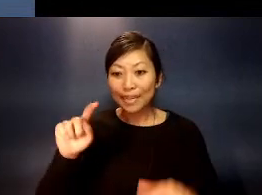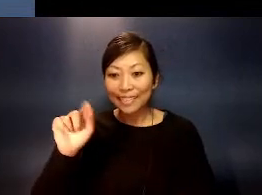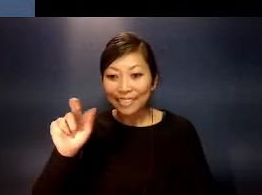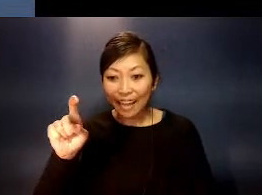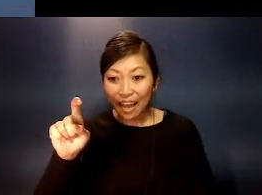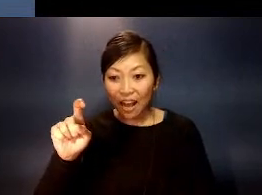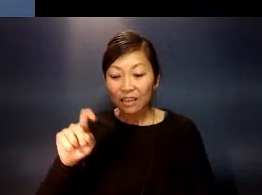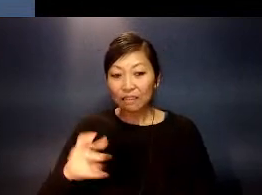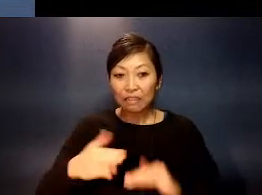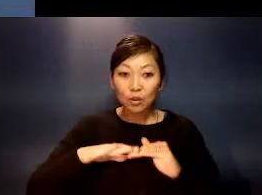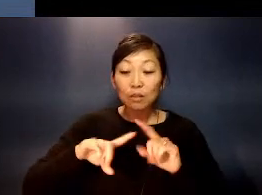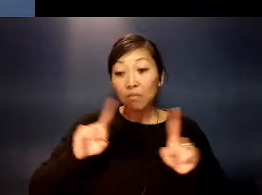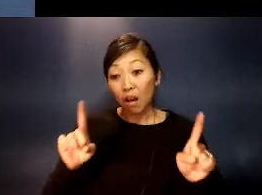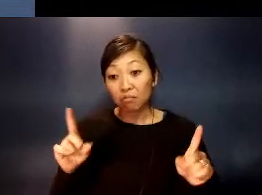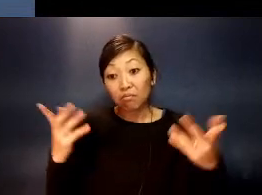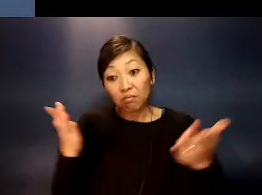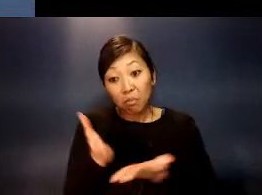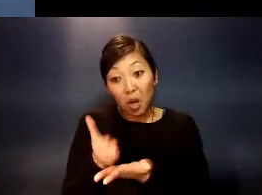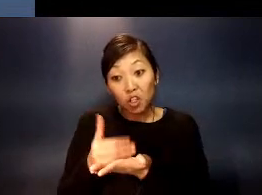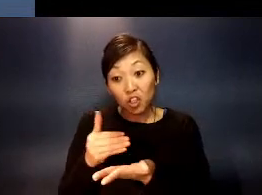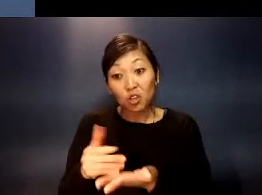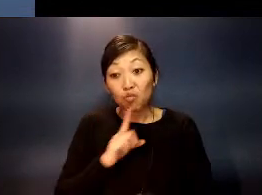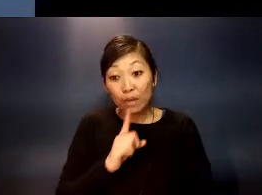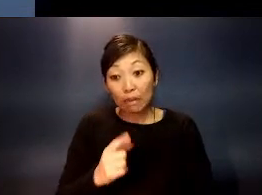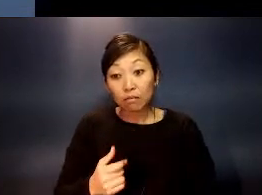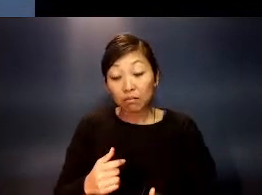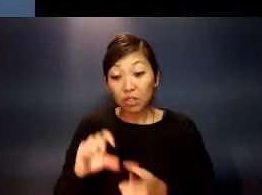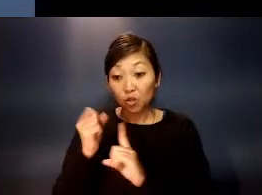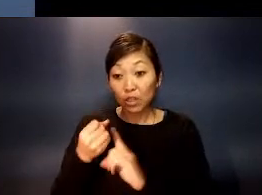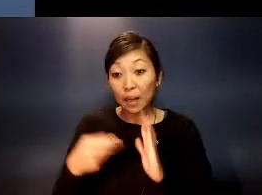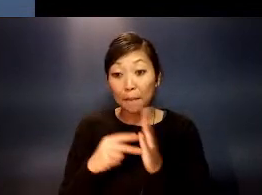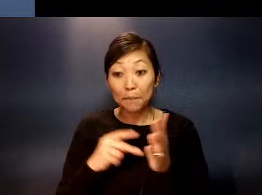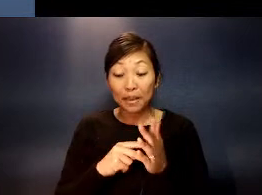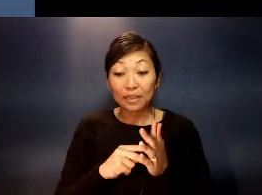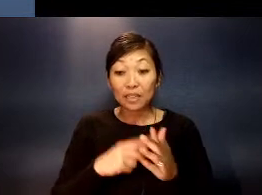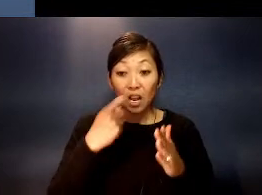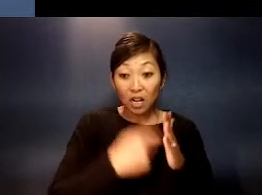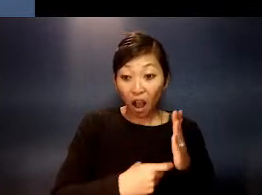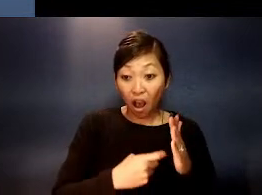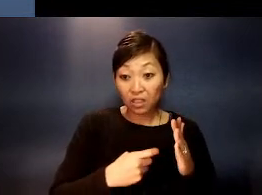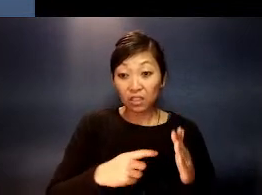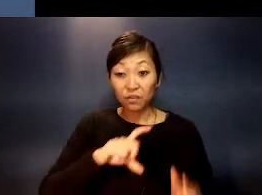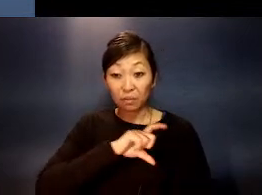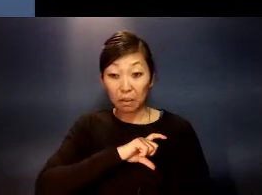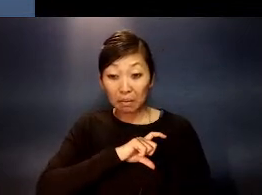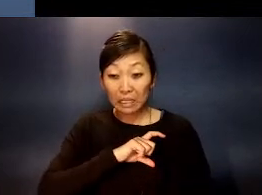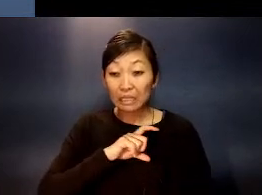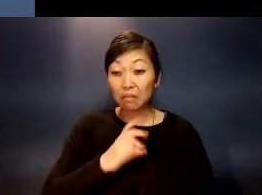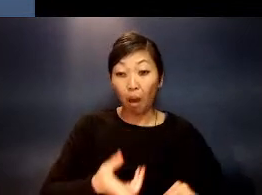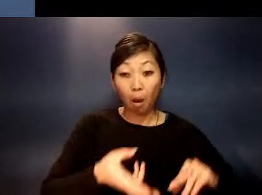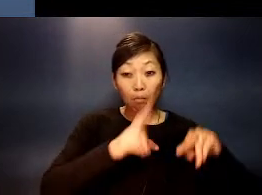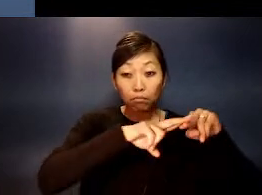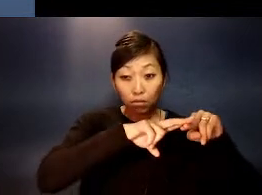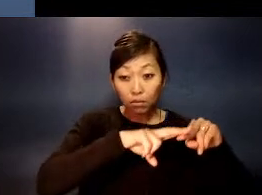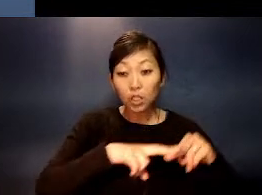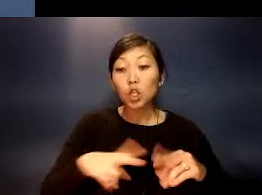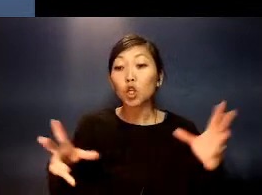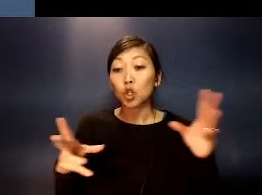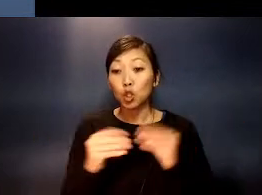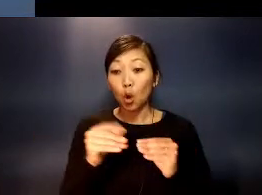FUNDS RELATED TO POLICE SETTLEMENTS IS $34 MILLION AND THE TOTAL INCREASE IN THE LEVY IS ONLY $91.5 MILLION. $21.5 MILLION. SO THAT IS MY COMMENT ON THE